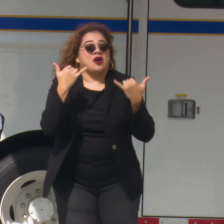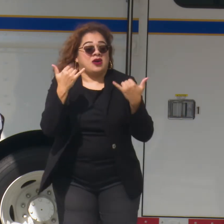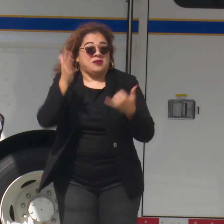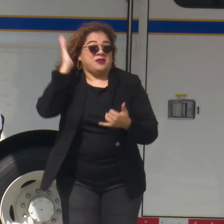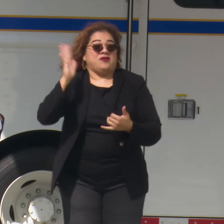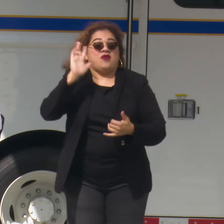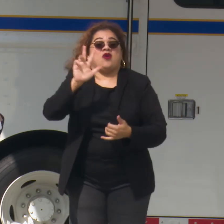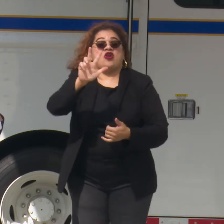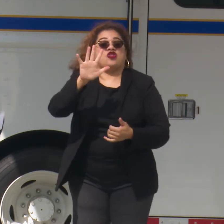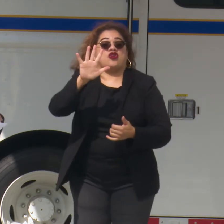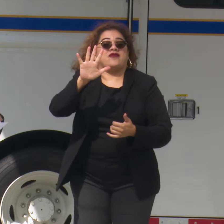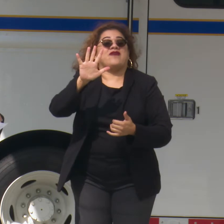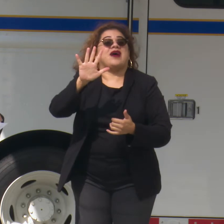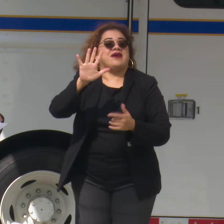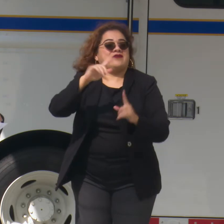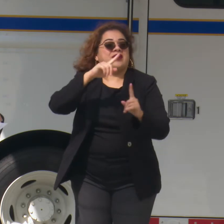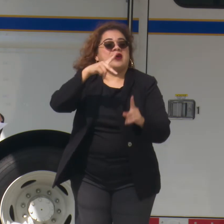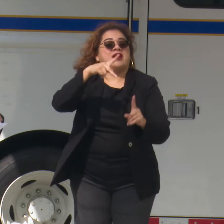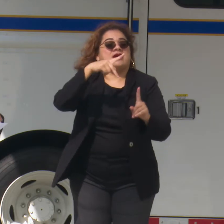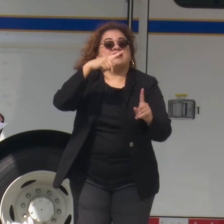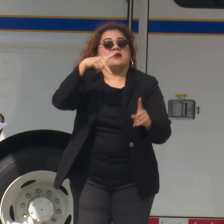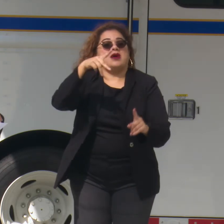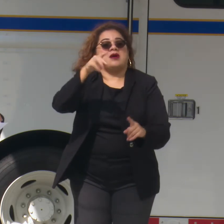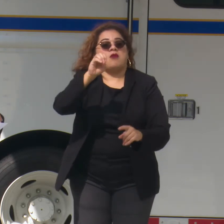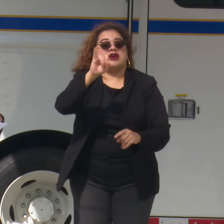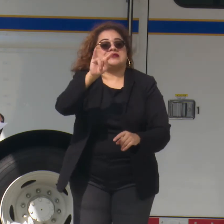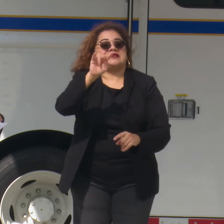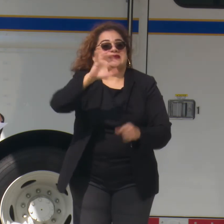We're now down to 6 per hundred thousand. That shows you the decrease.